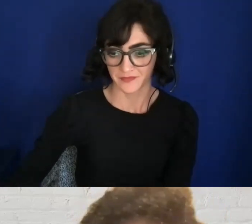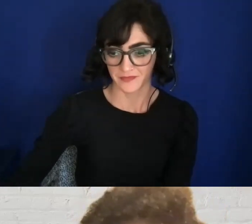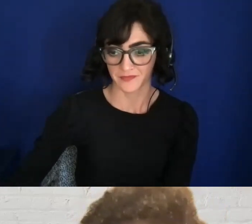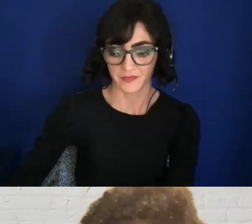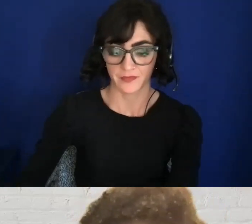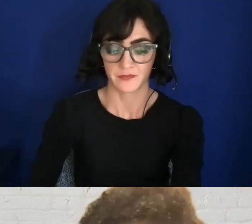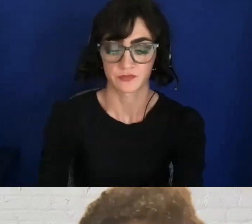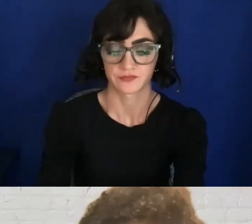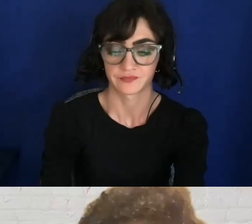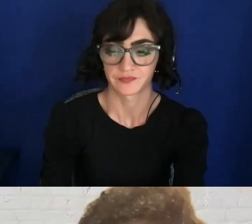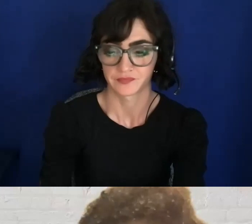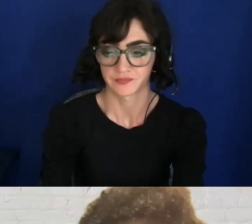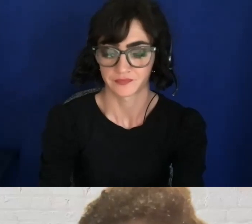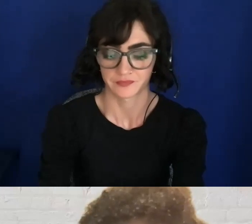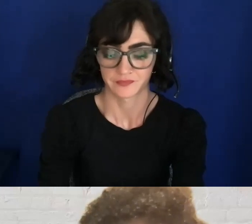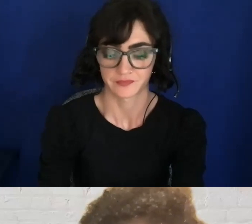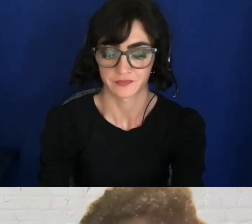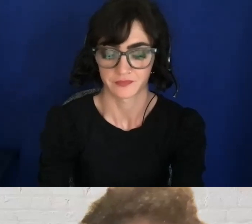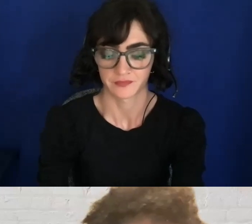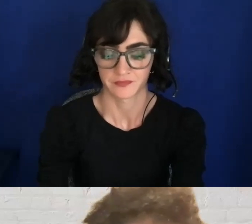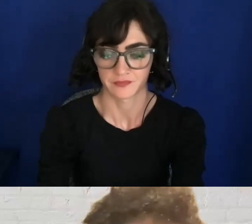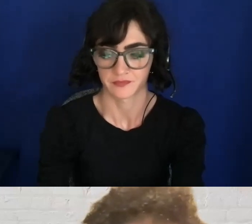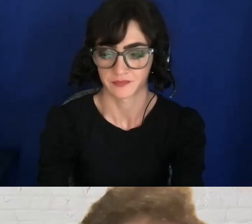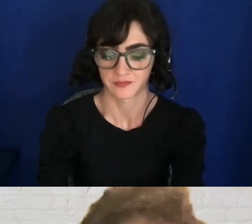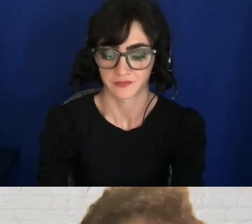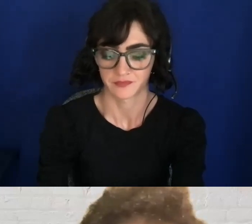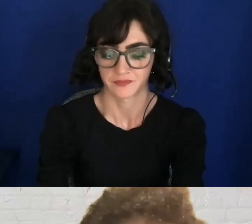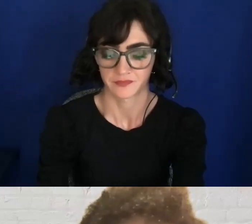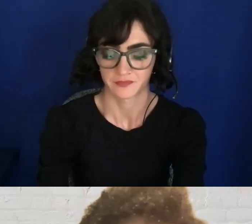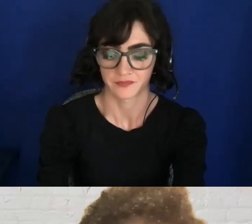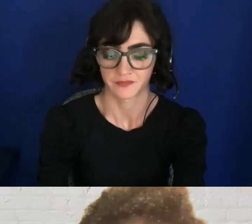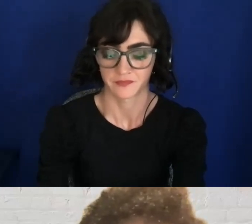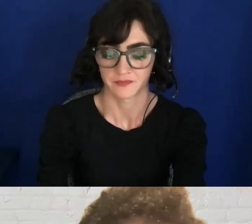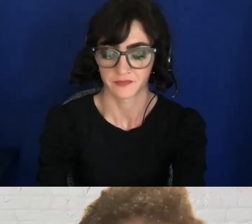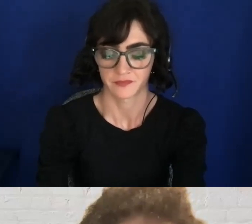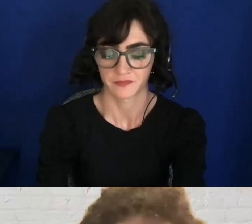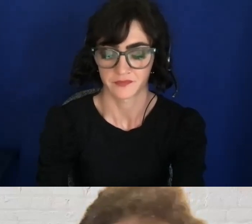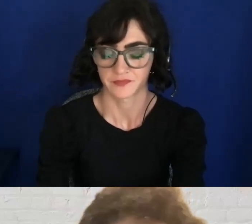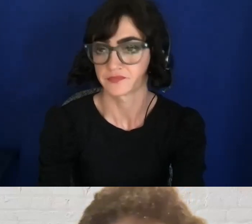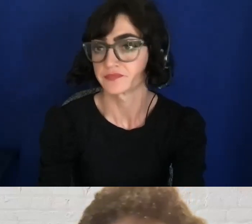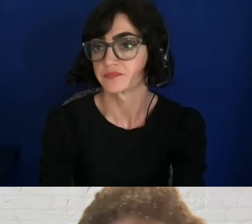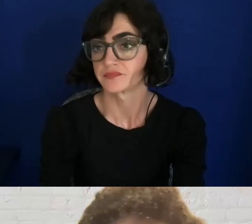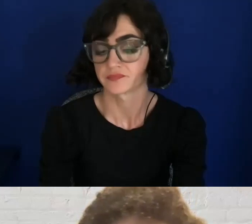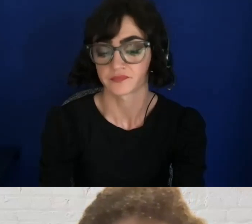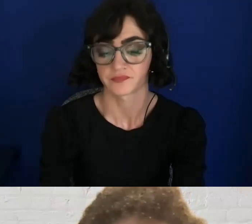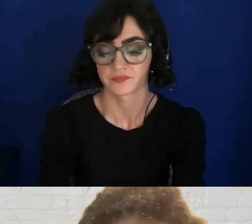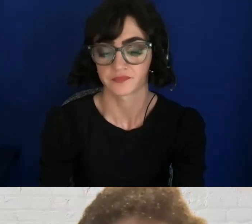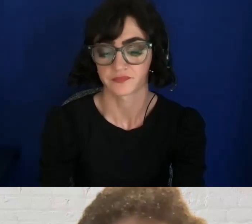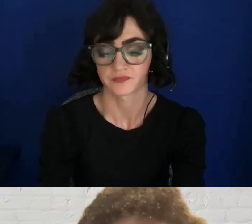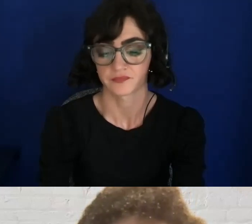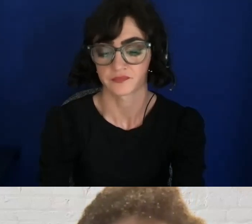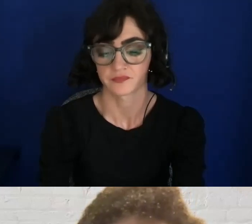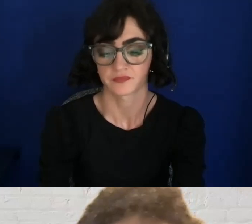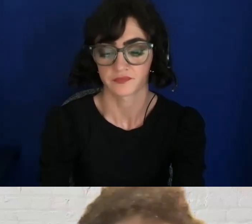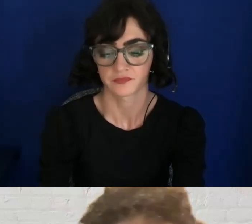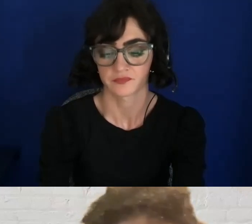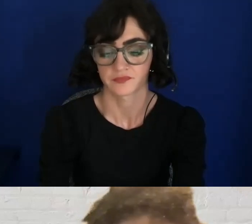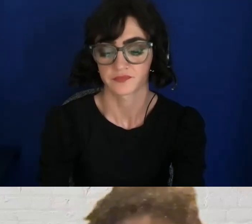um and I want to make sure that we have enough time for you all to ask questions so we have